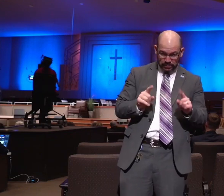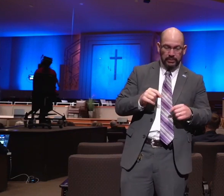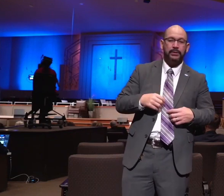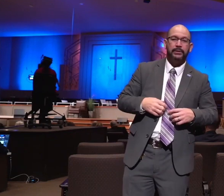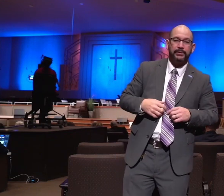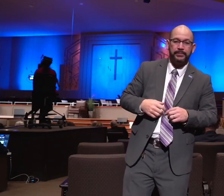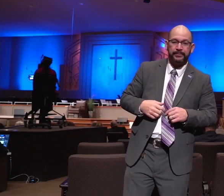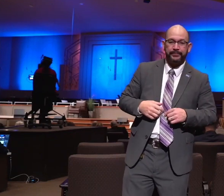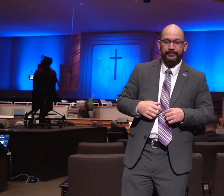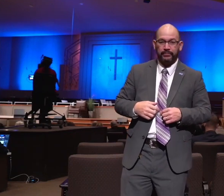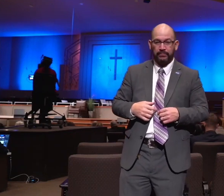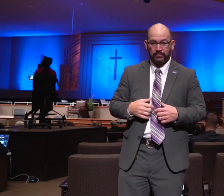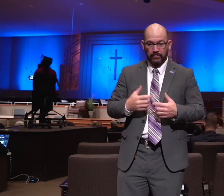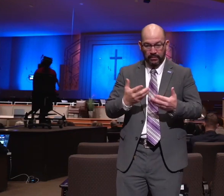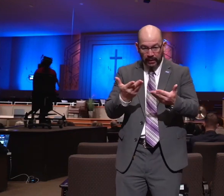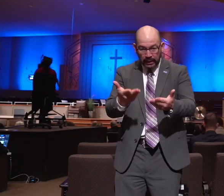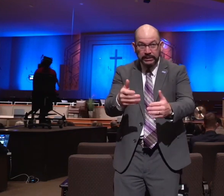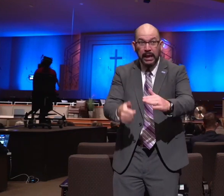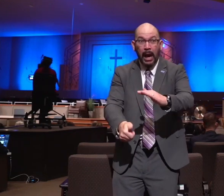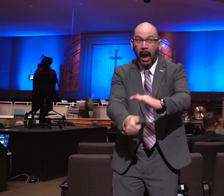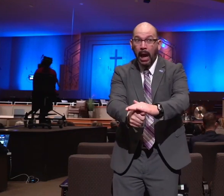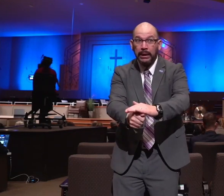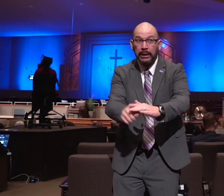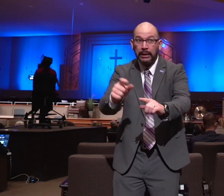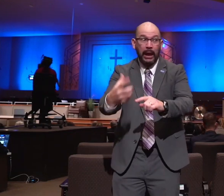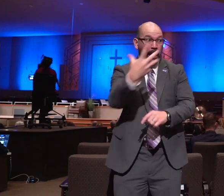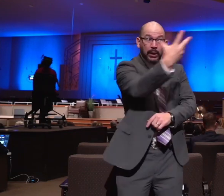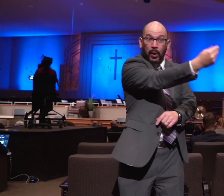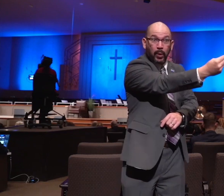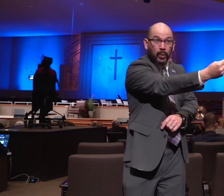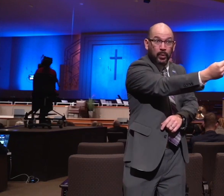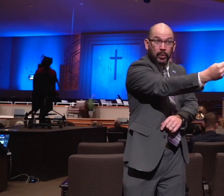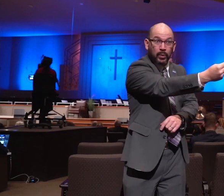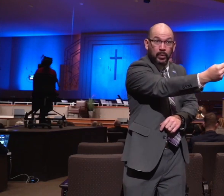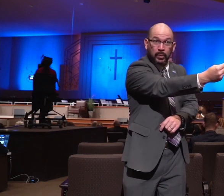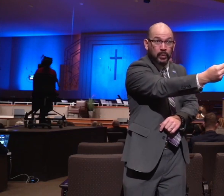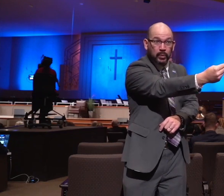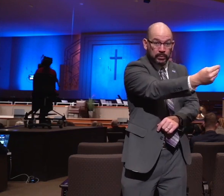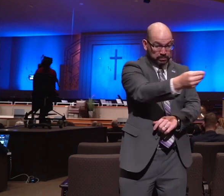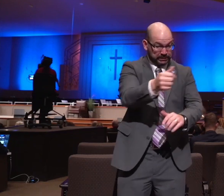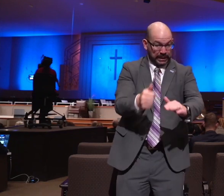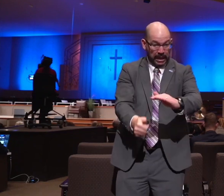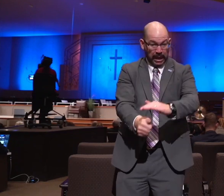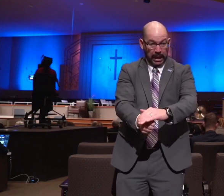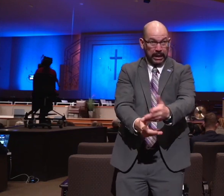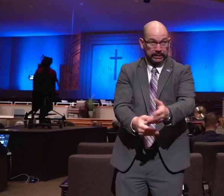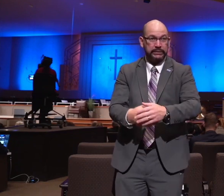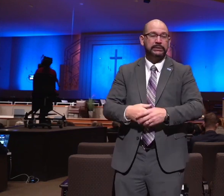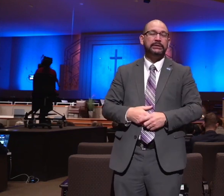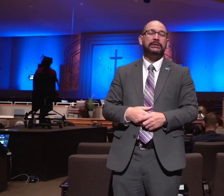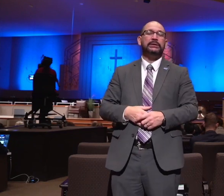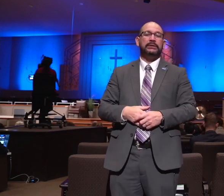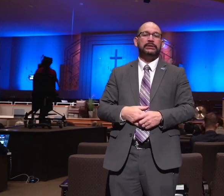David is hiding in a cave now